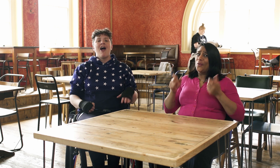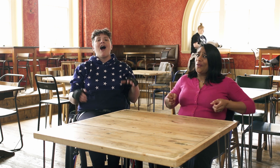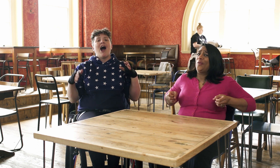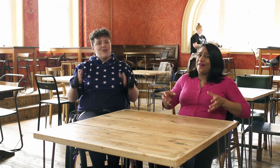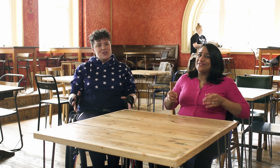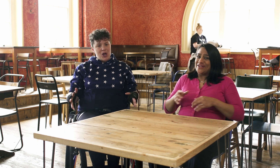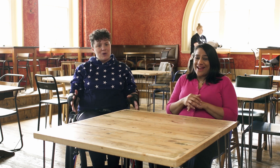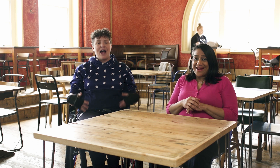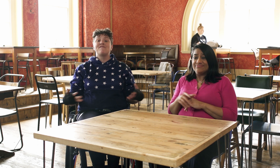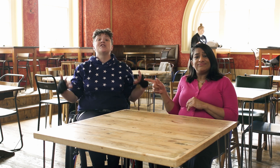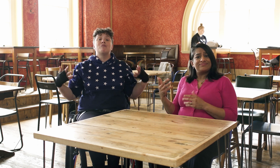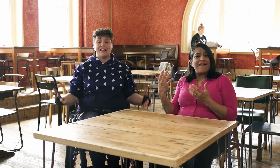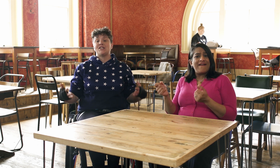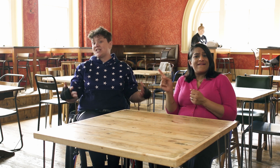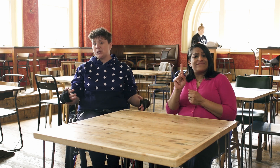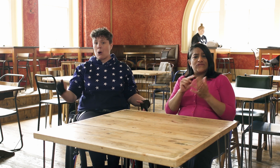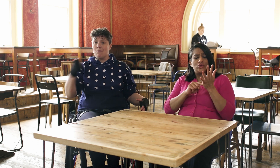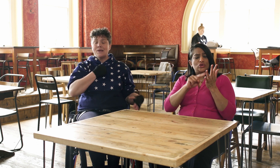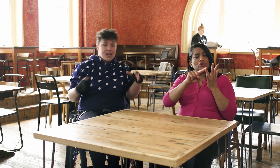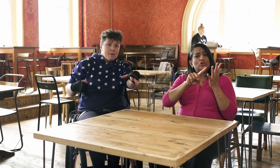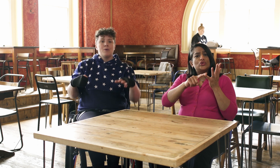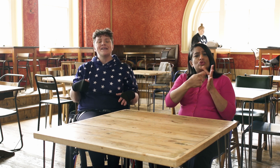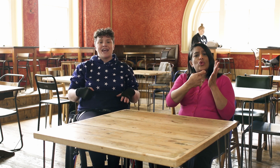I also have Tourettes Syndrome, biscuit, biscuit